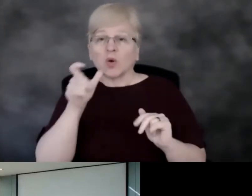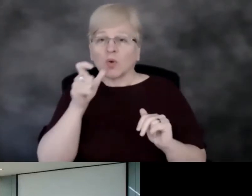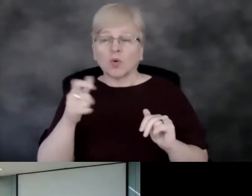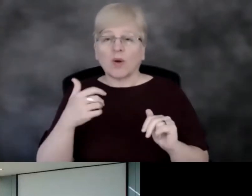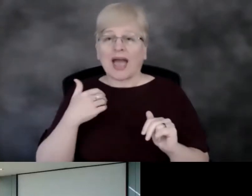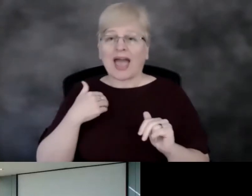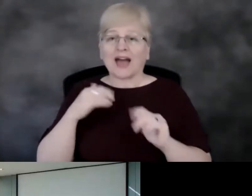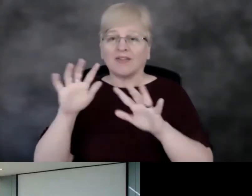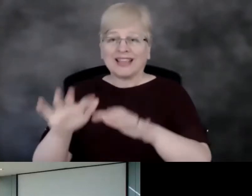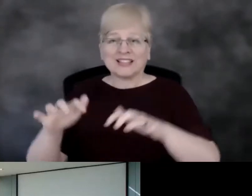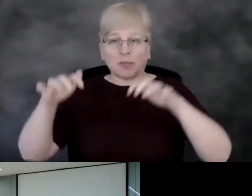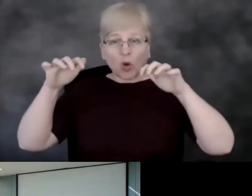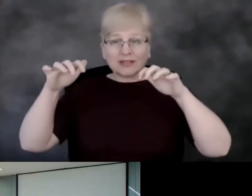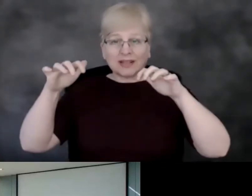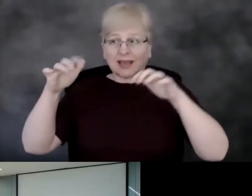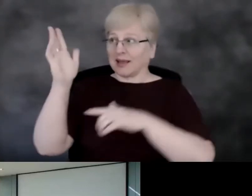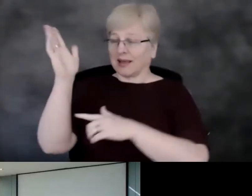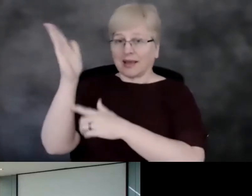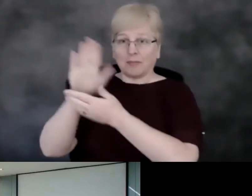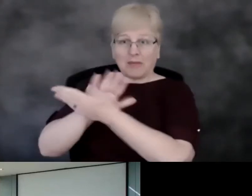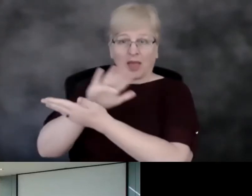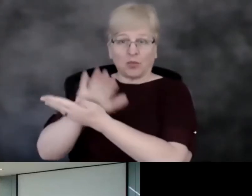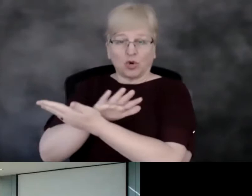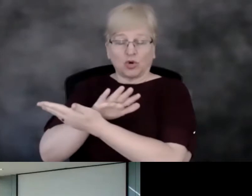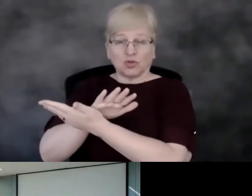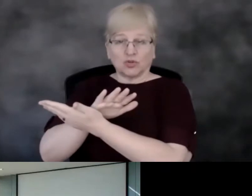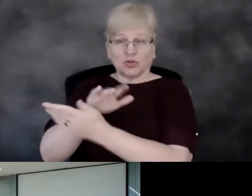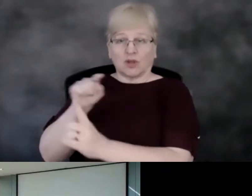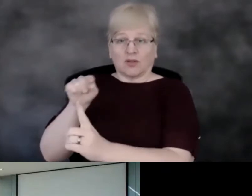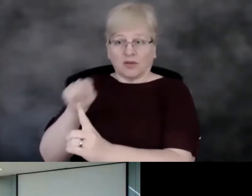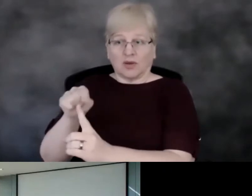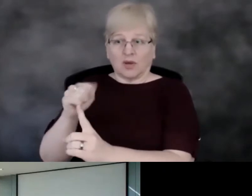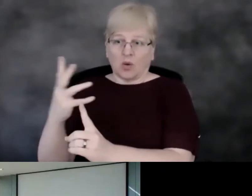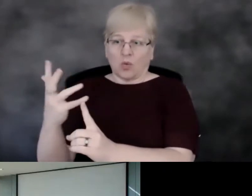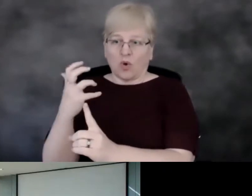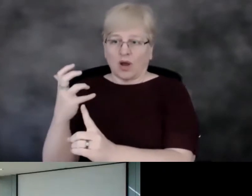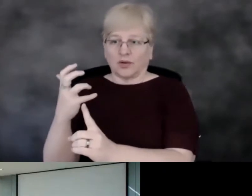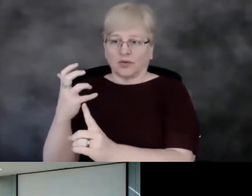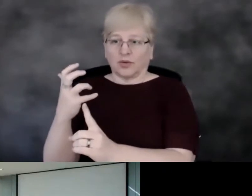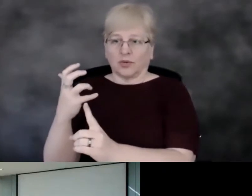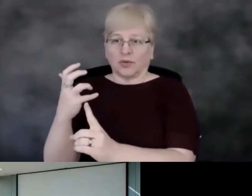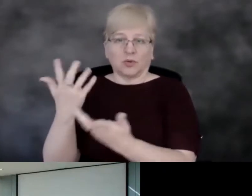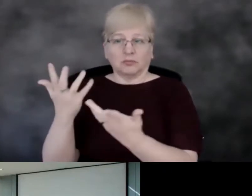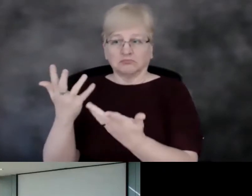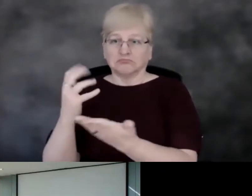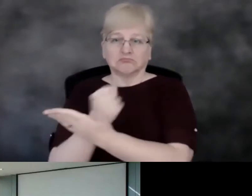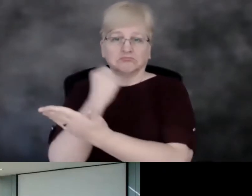16:03:49 , who may wish to avail themselves of the opportunity of